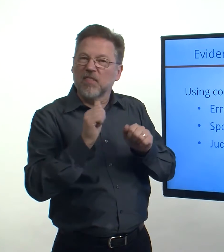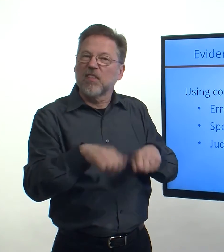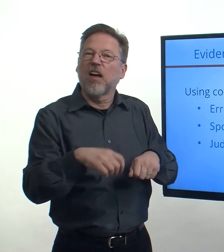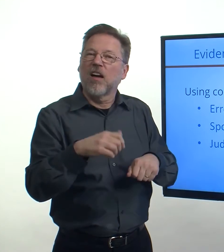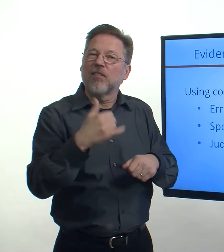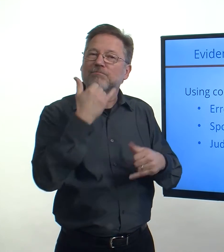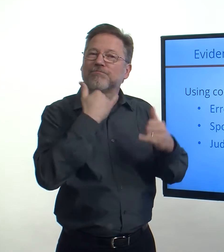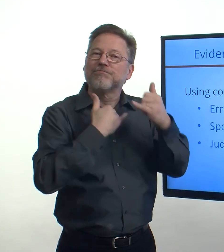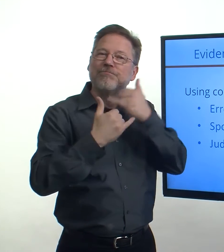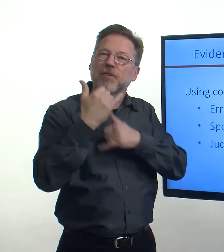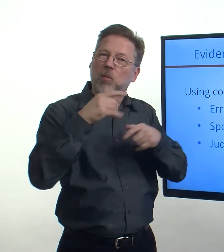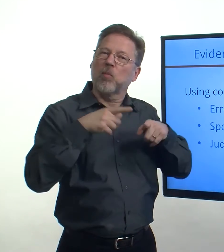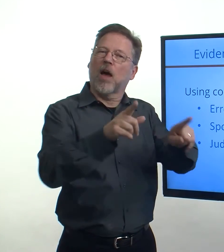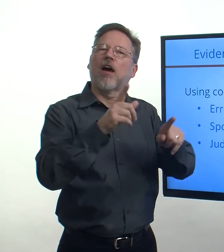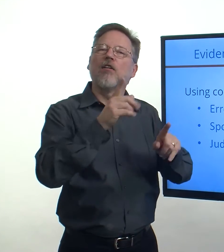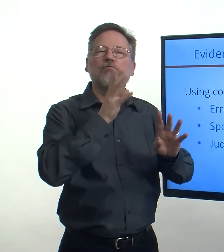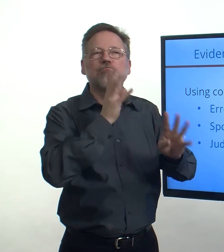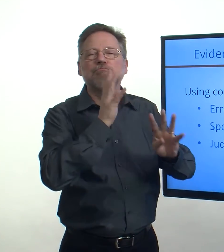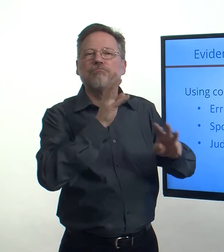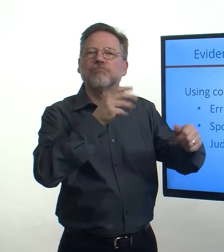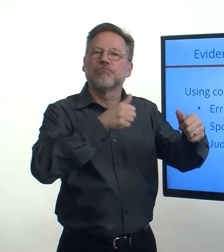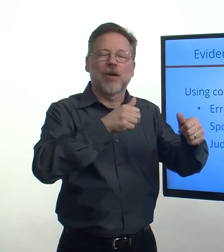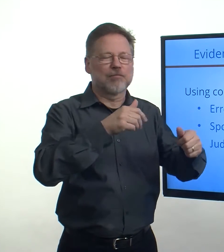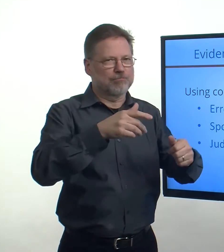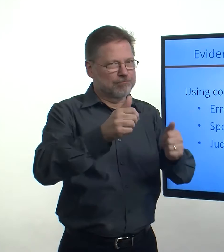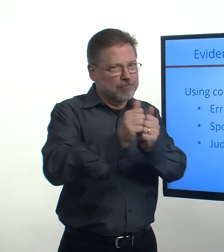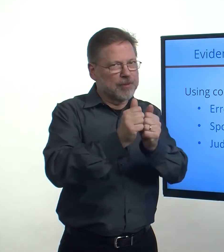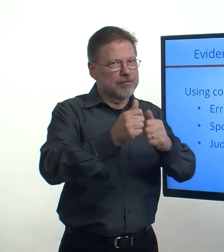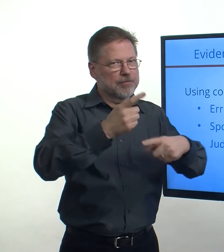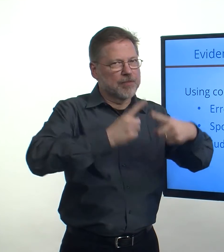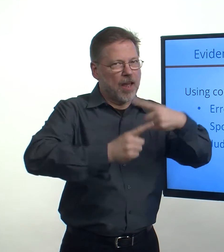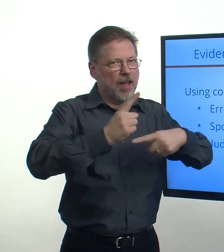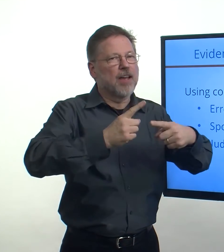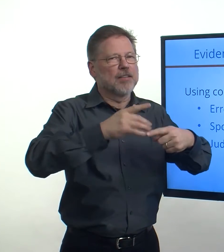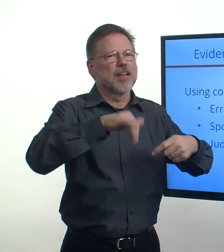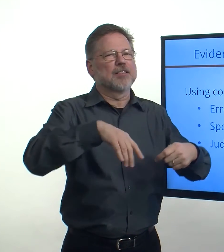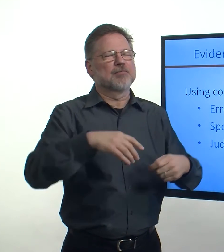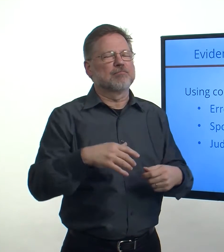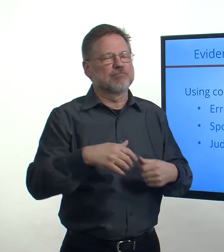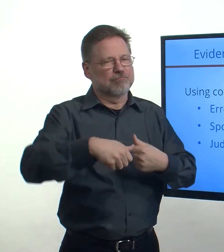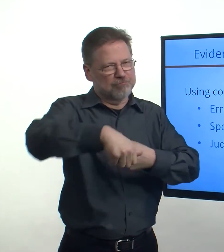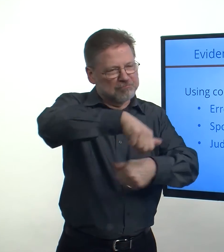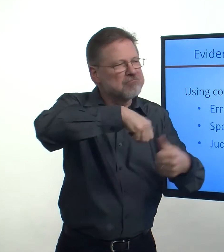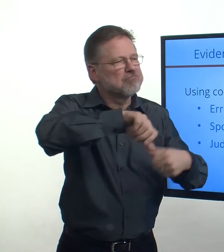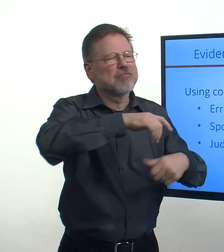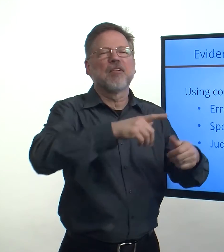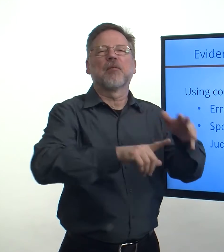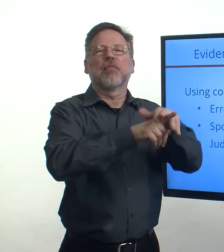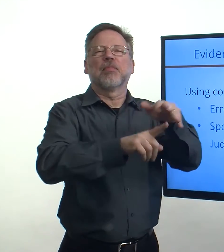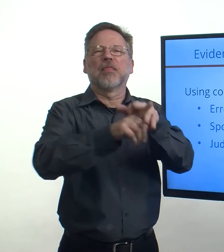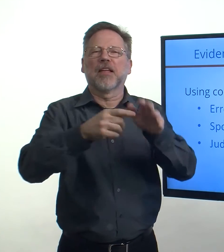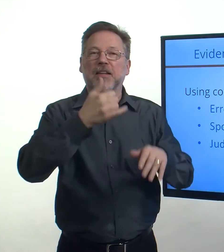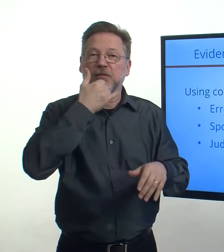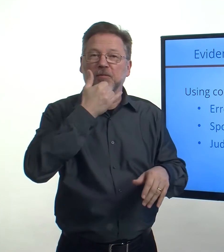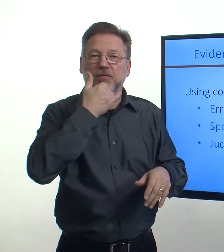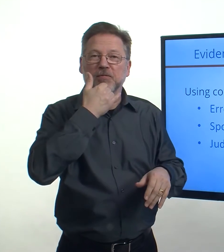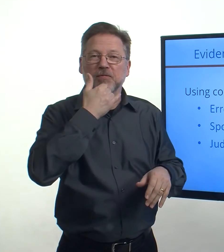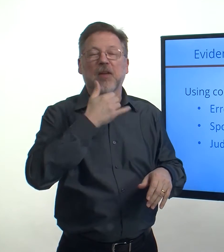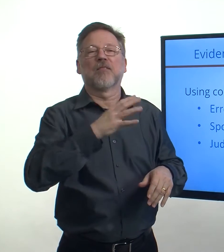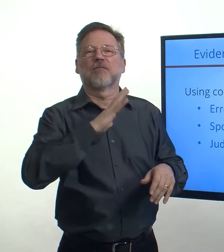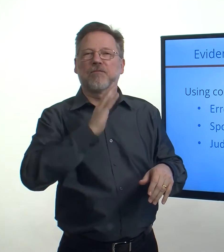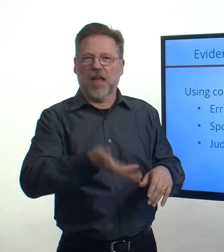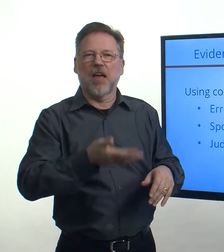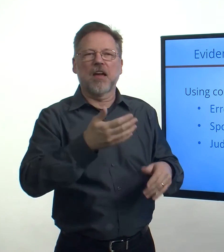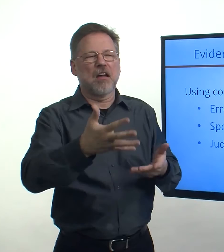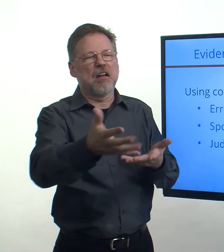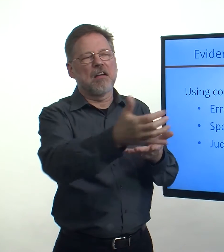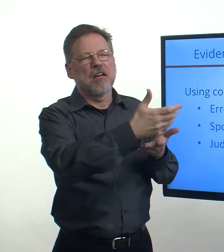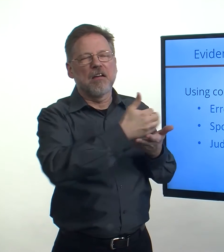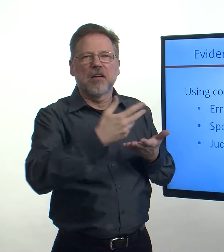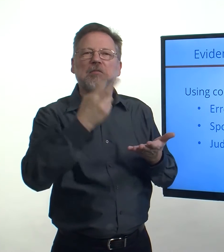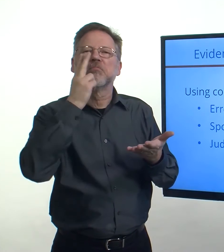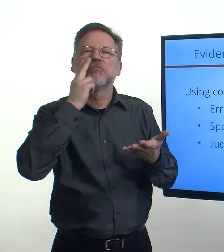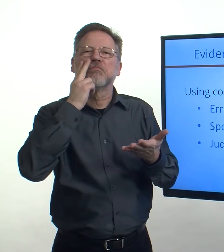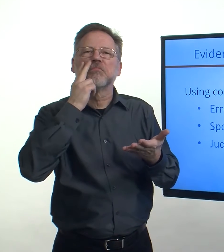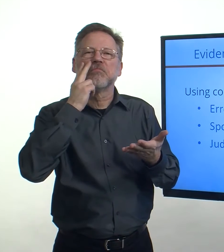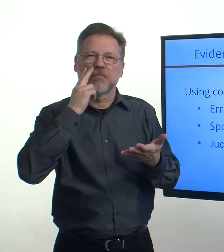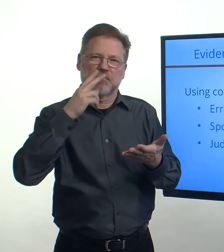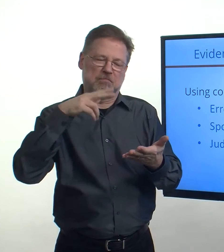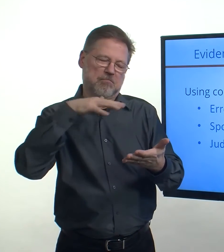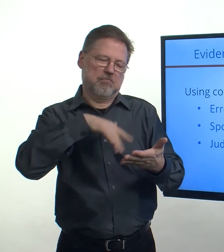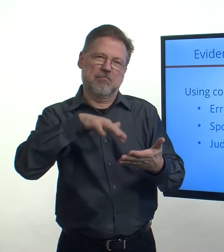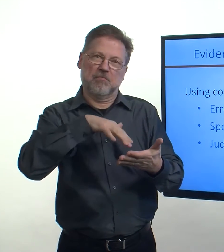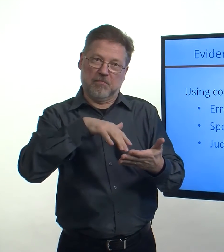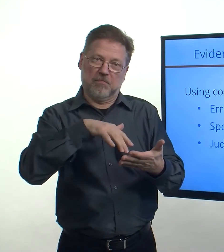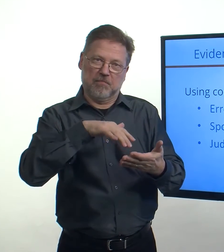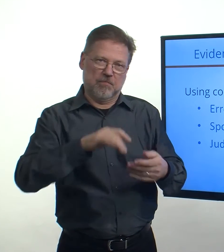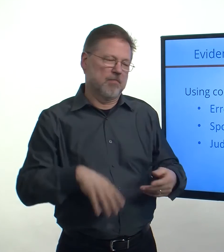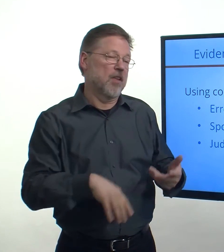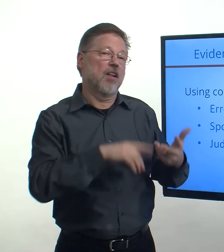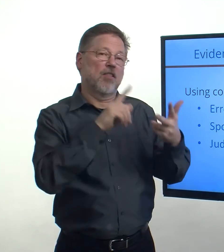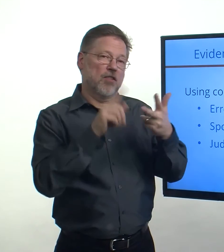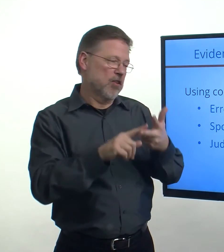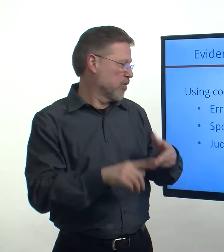and with signing when interacting; these types of mistakes can also be collected and analyzed.